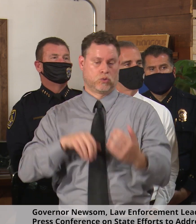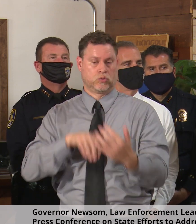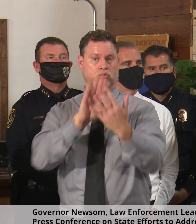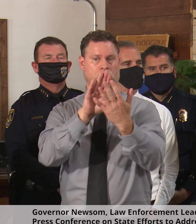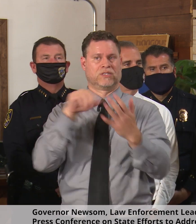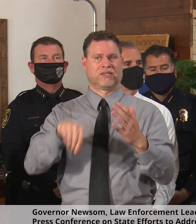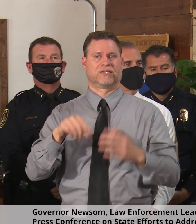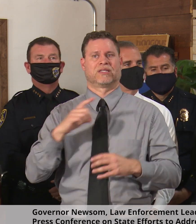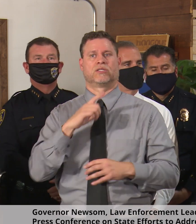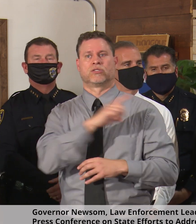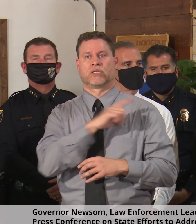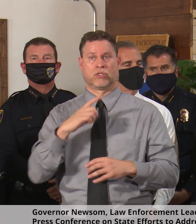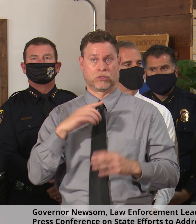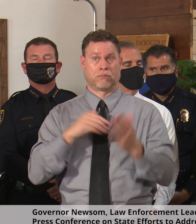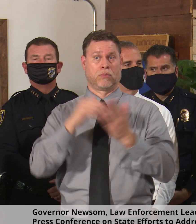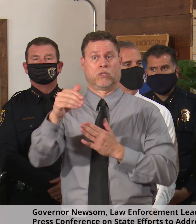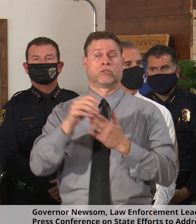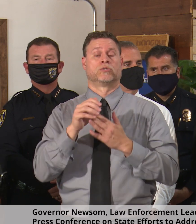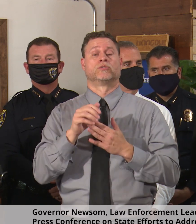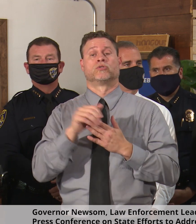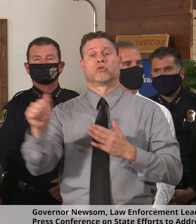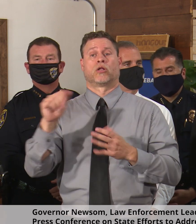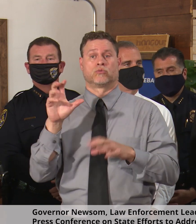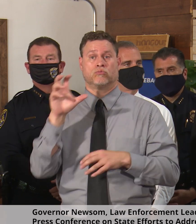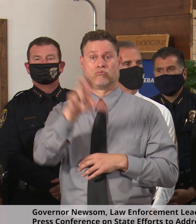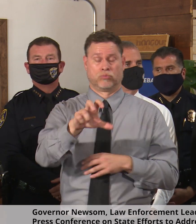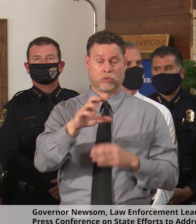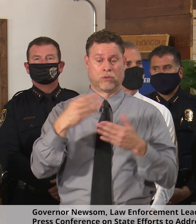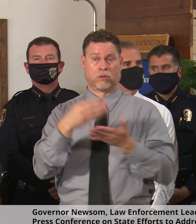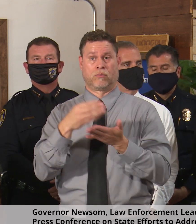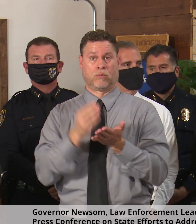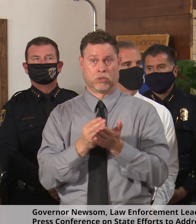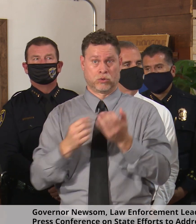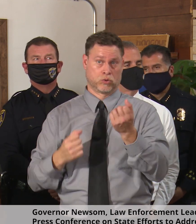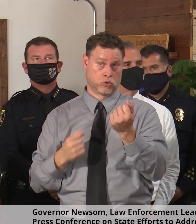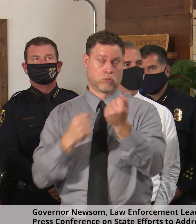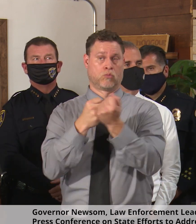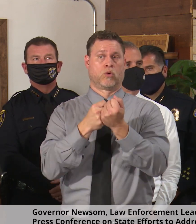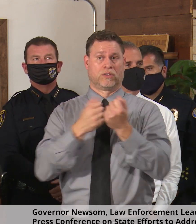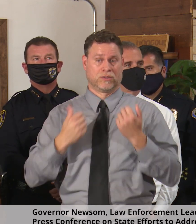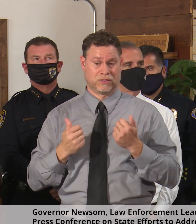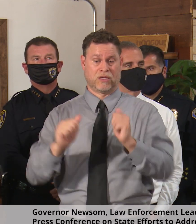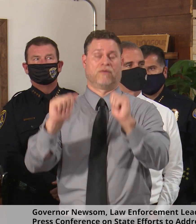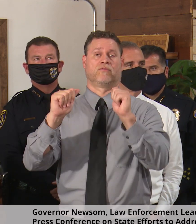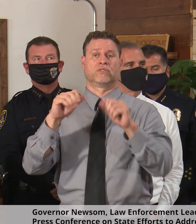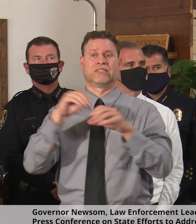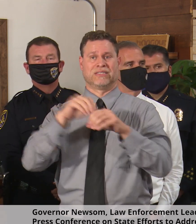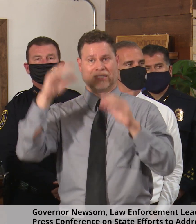legislation. Millions of dollars was put in the budget to support these efforts in anticipation